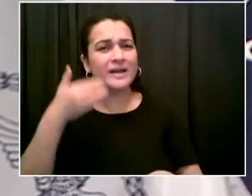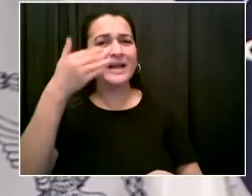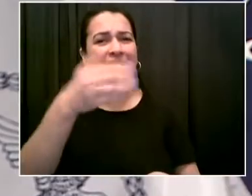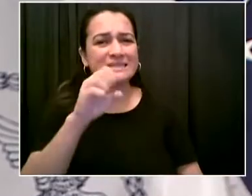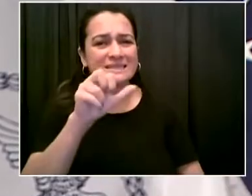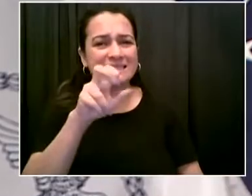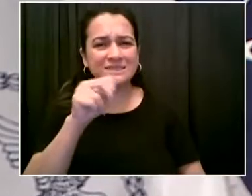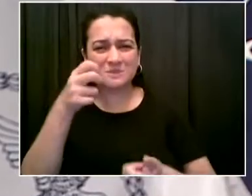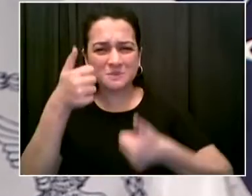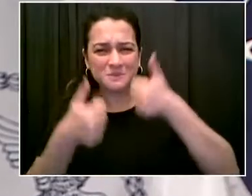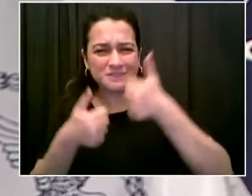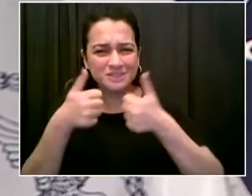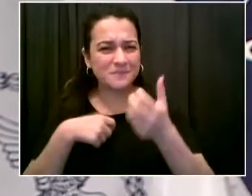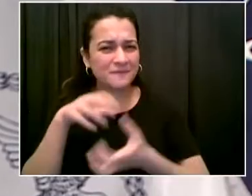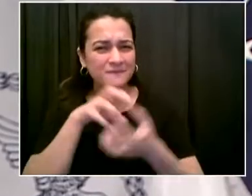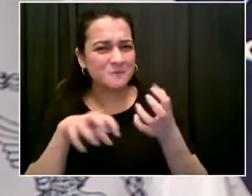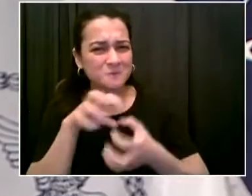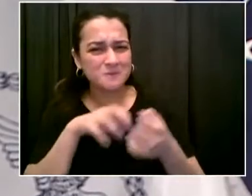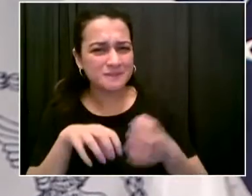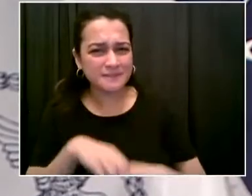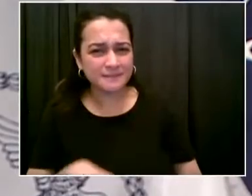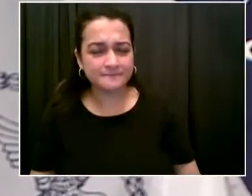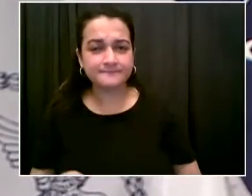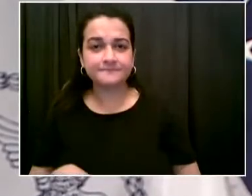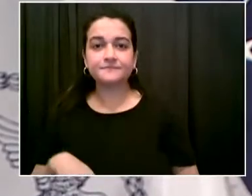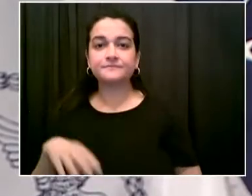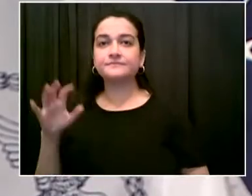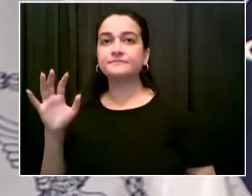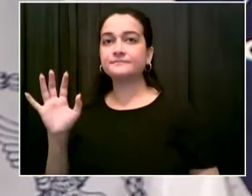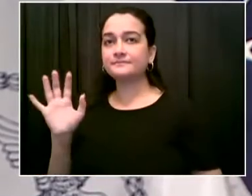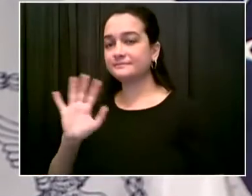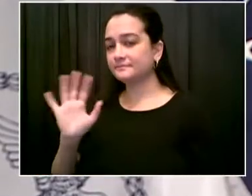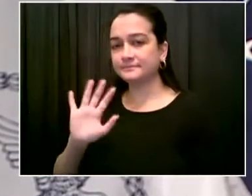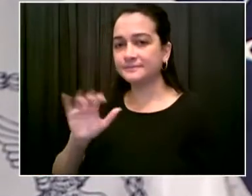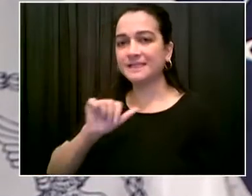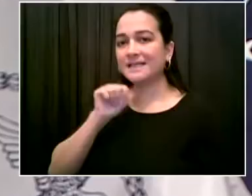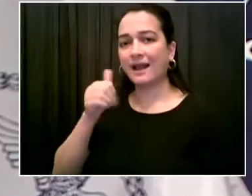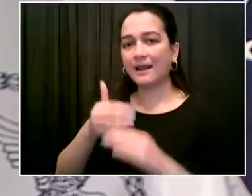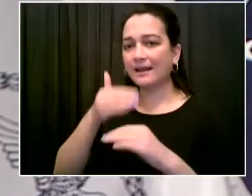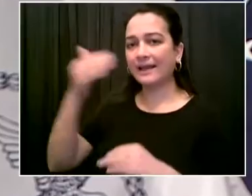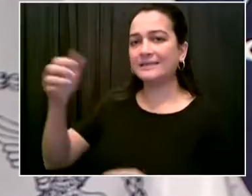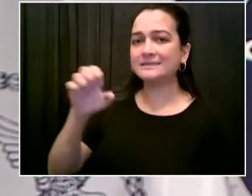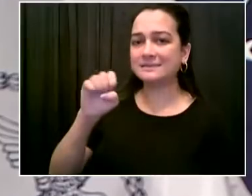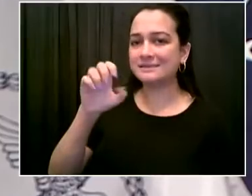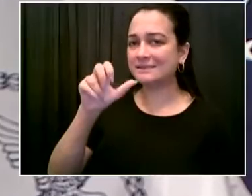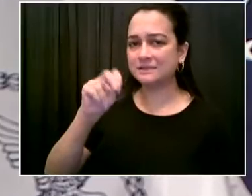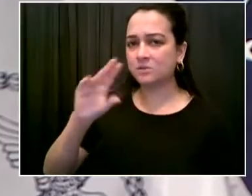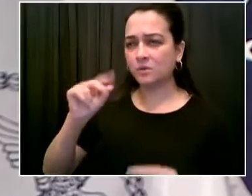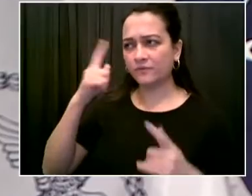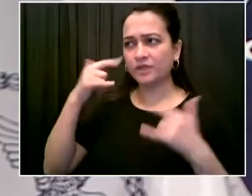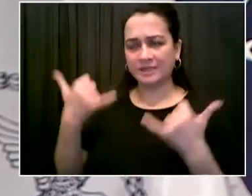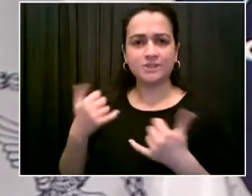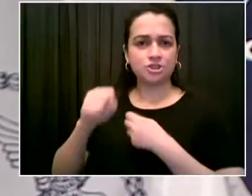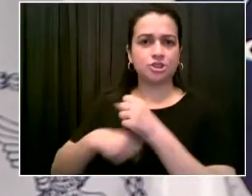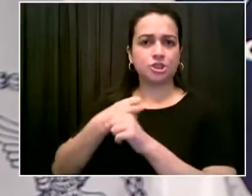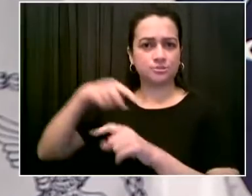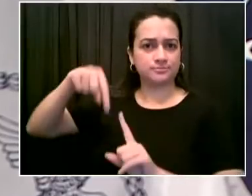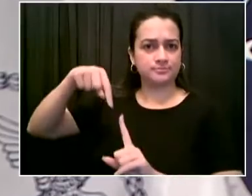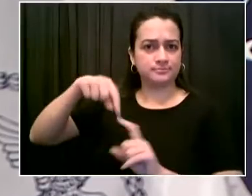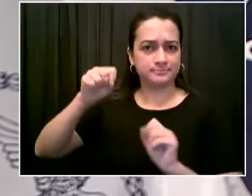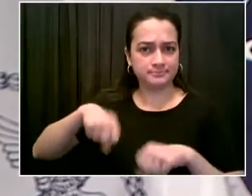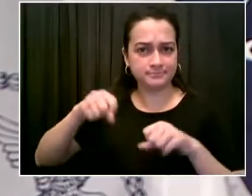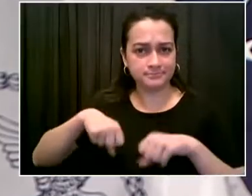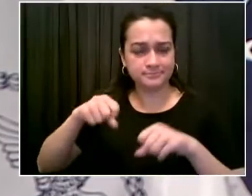ORF A WHILE.